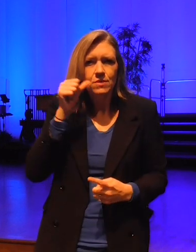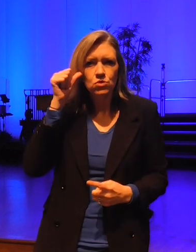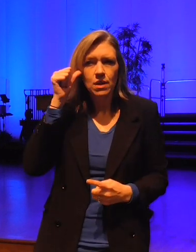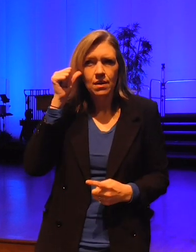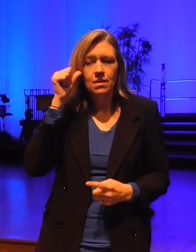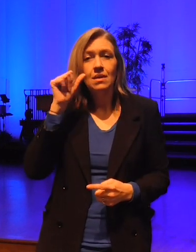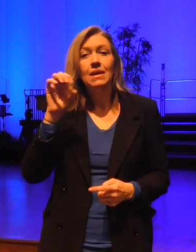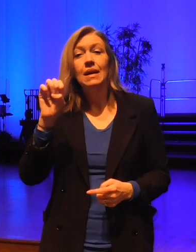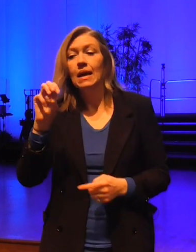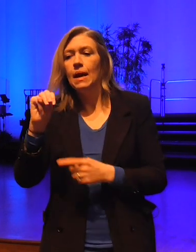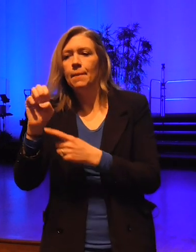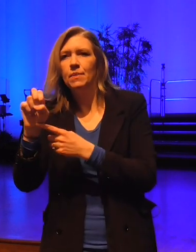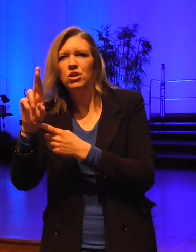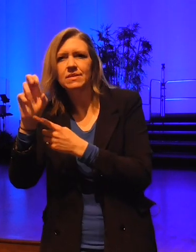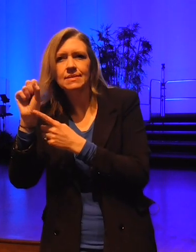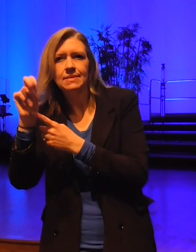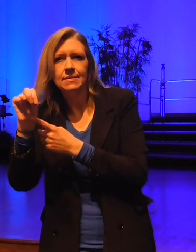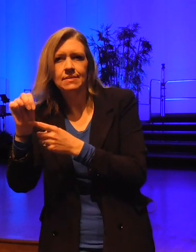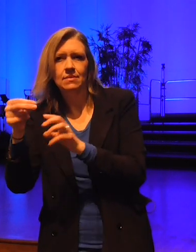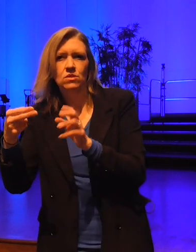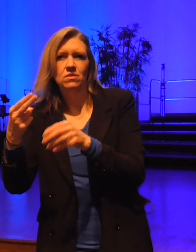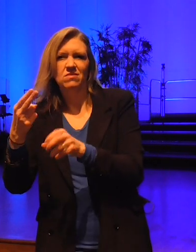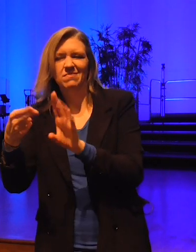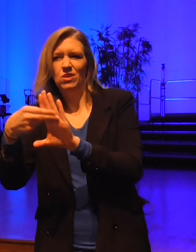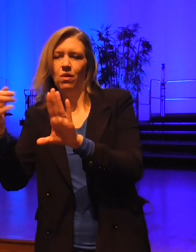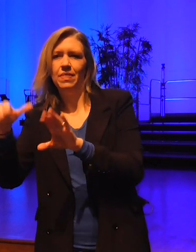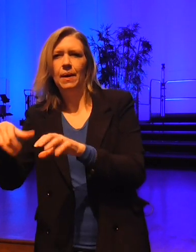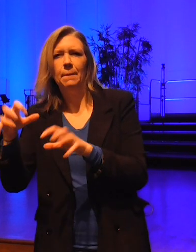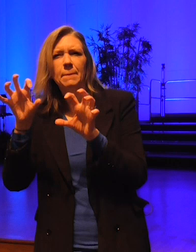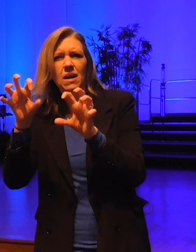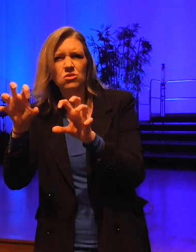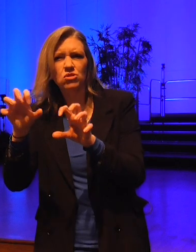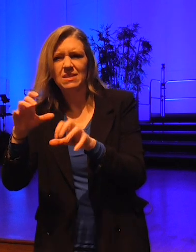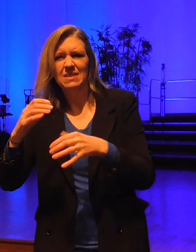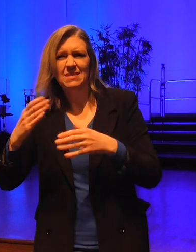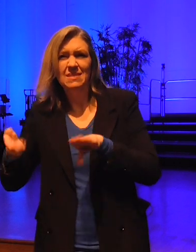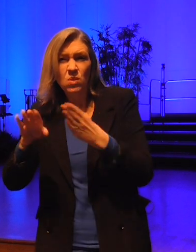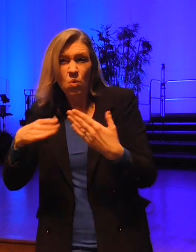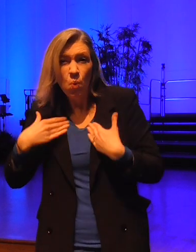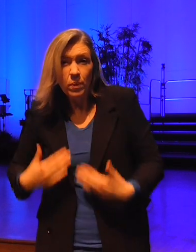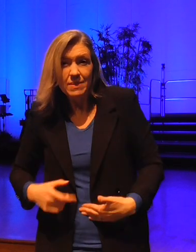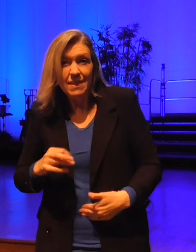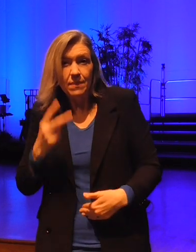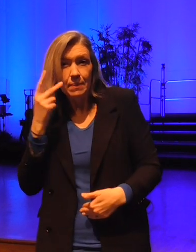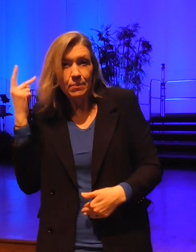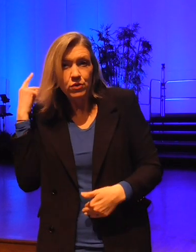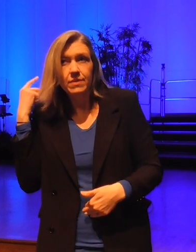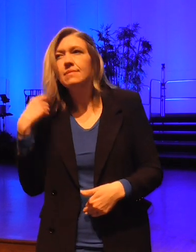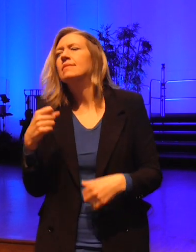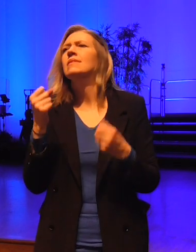it the Monstrous corpse of memory how many of us ruin the possibility of the freedom we might enjoy